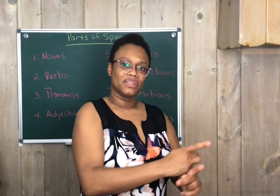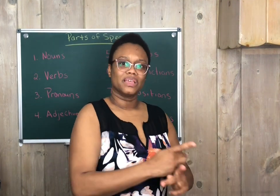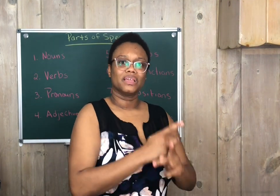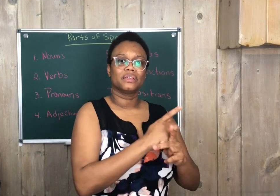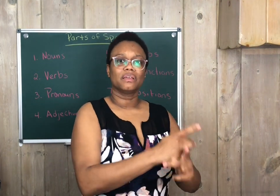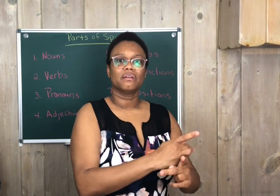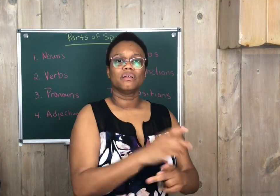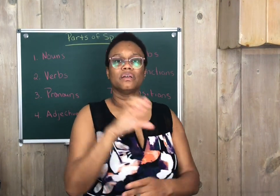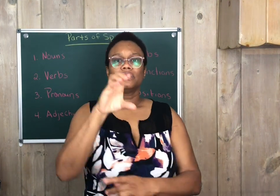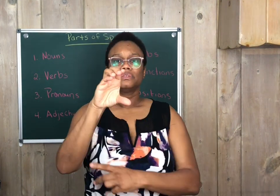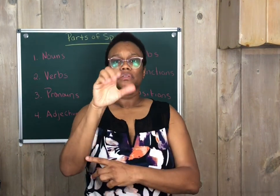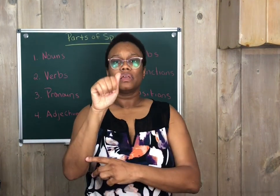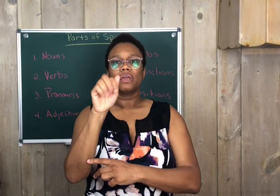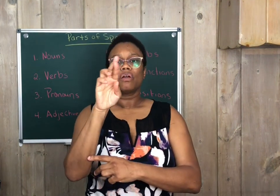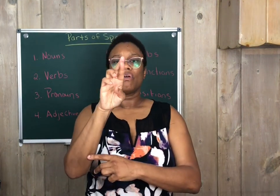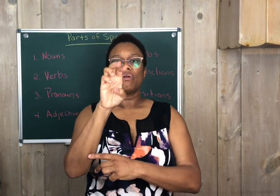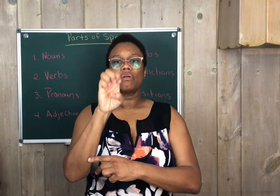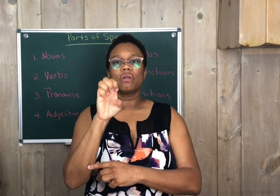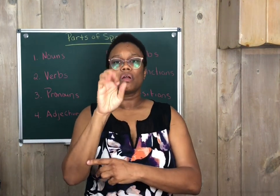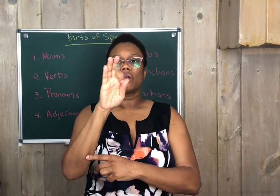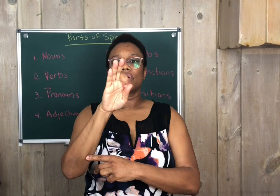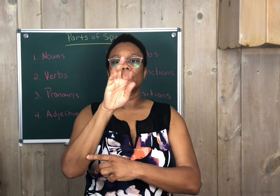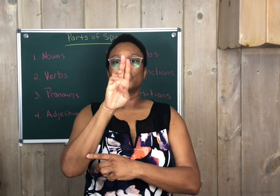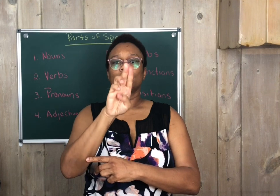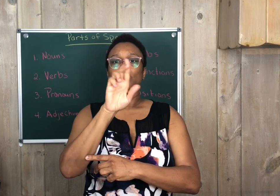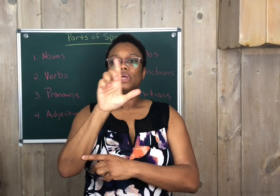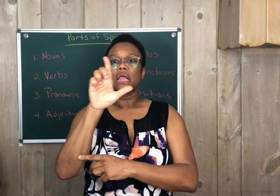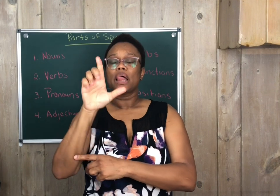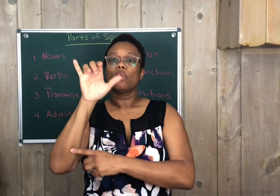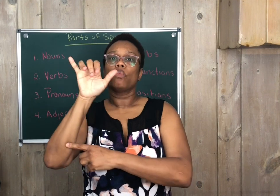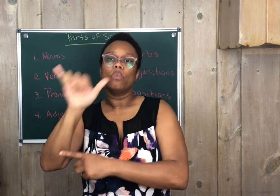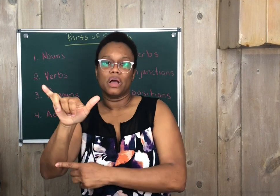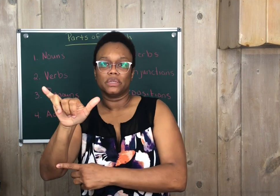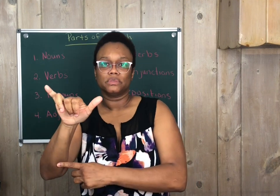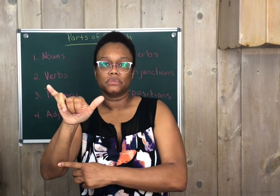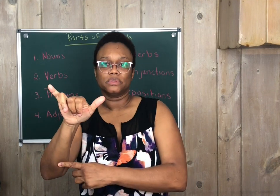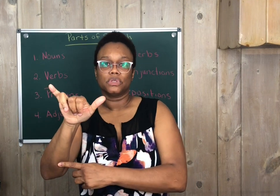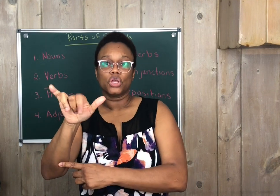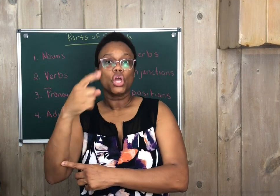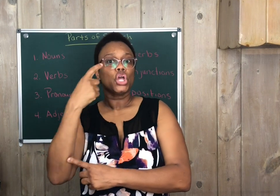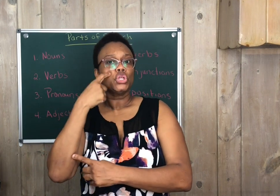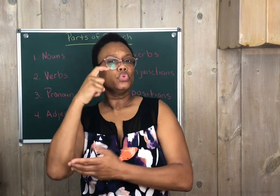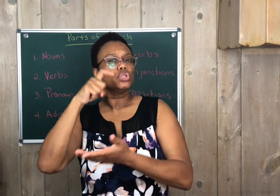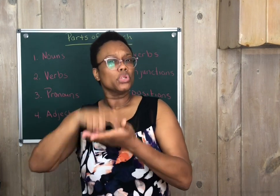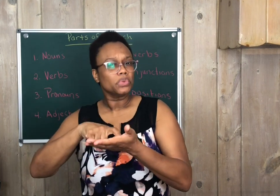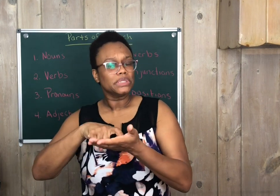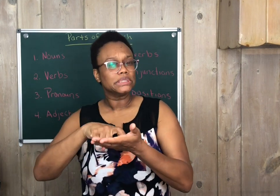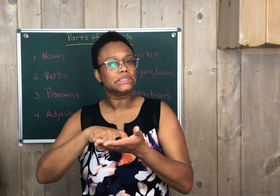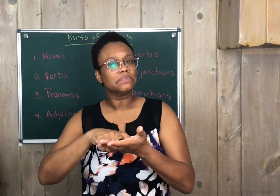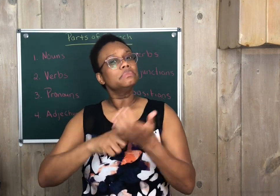carefully See AR e fu ll Y. You'll notice that